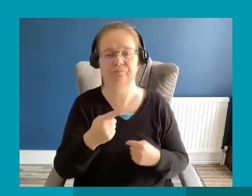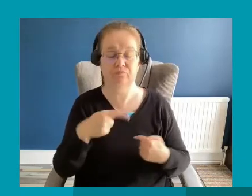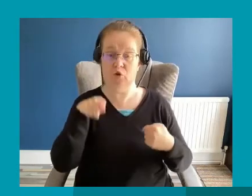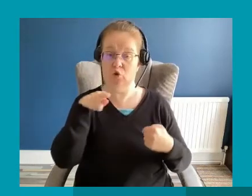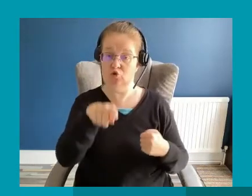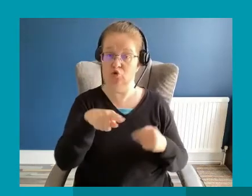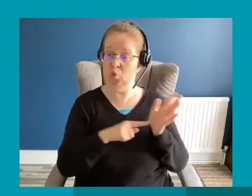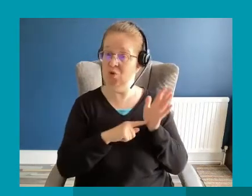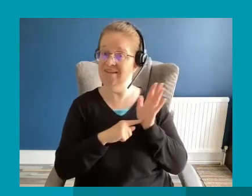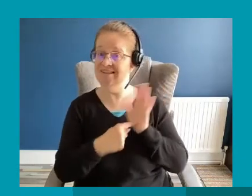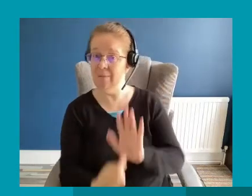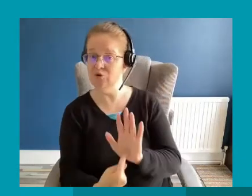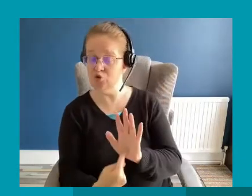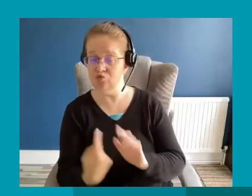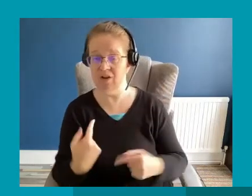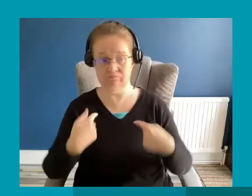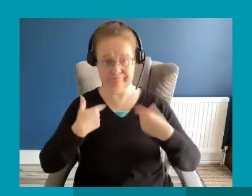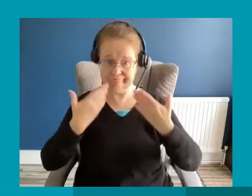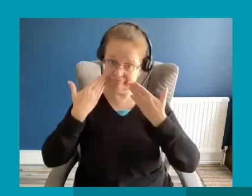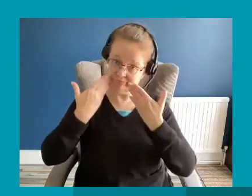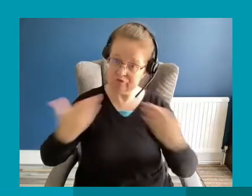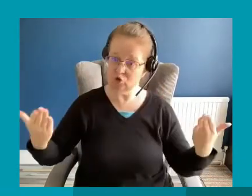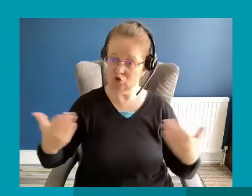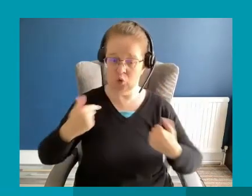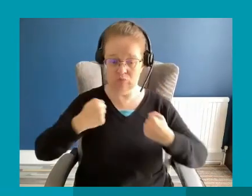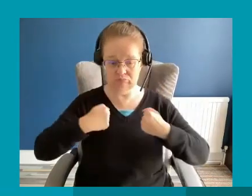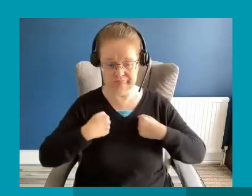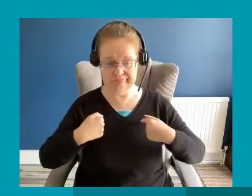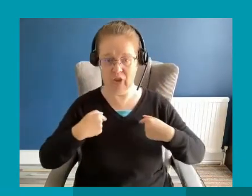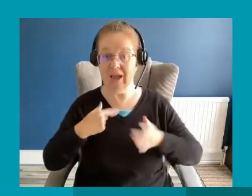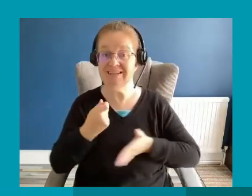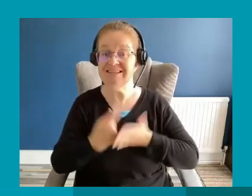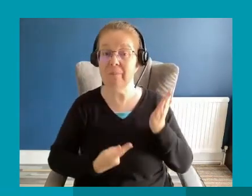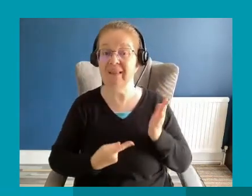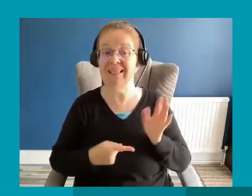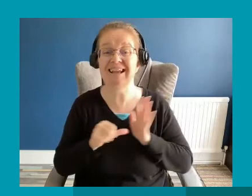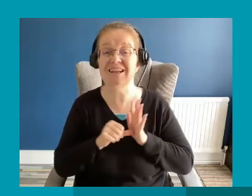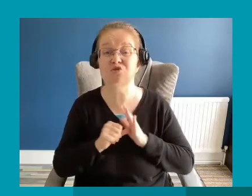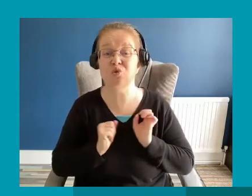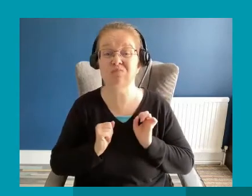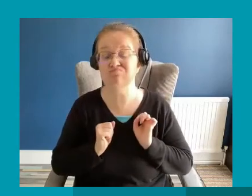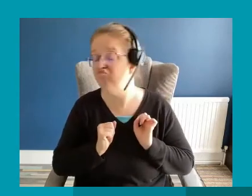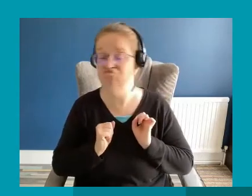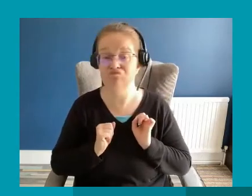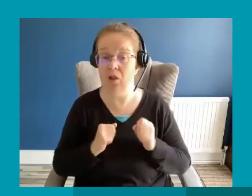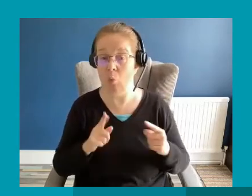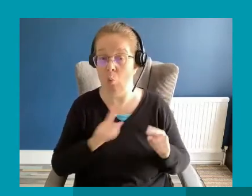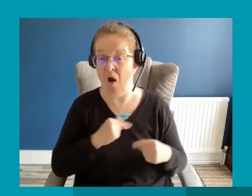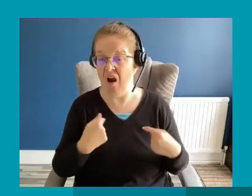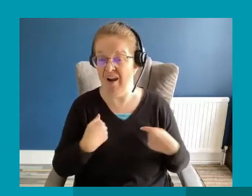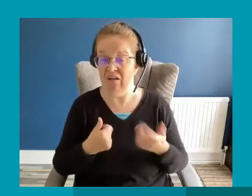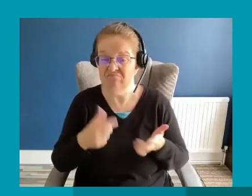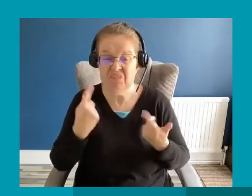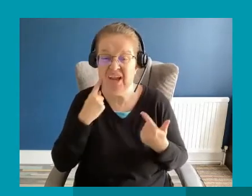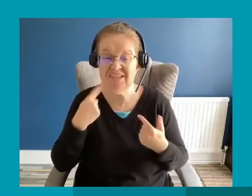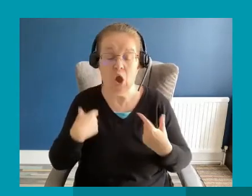that your disability is not an issue here. 'cause you are a problem solver. And here's how you've gone